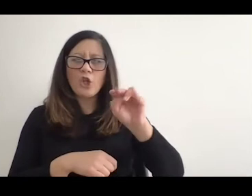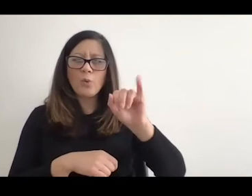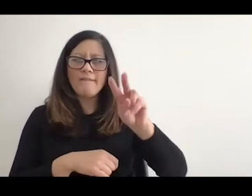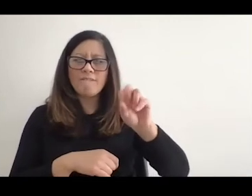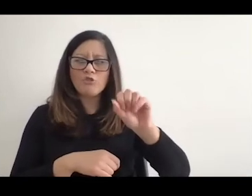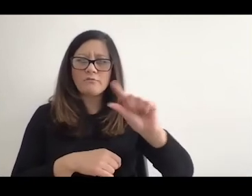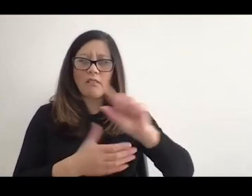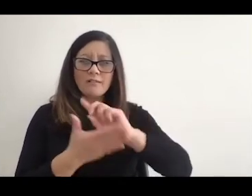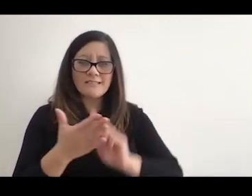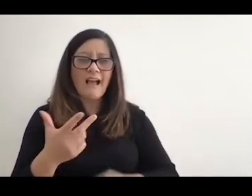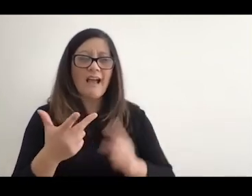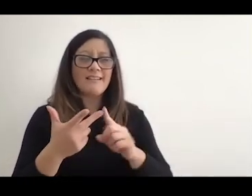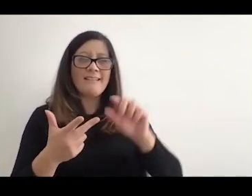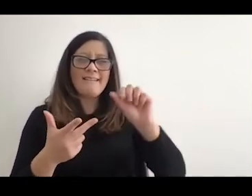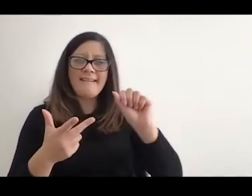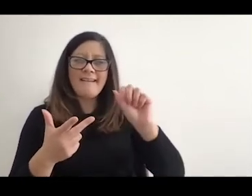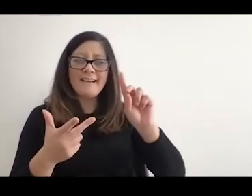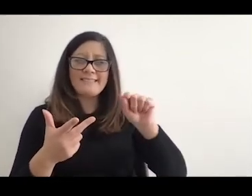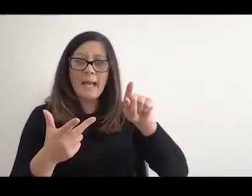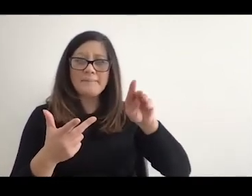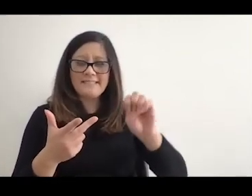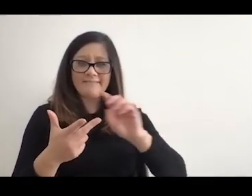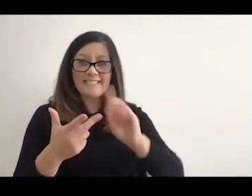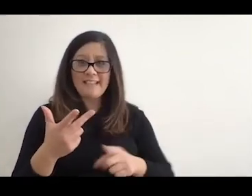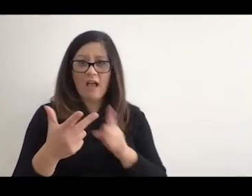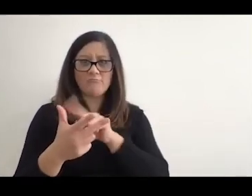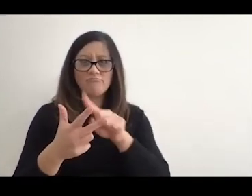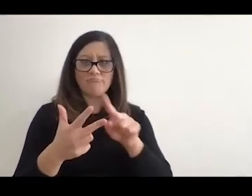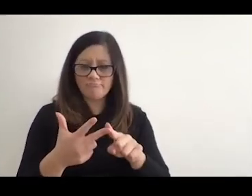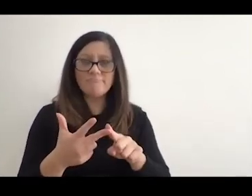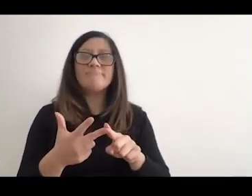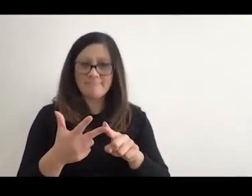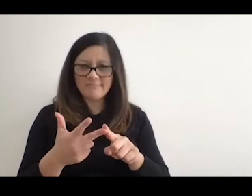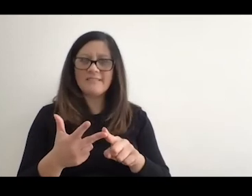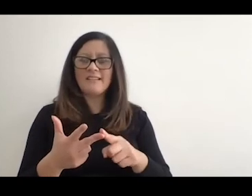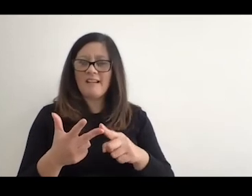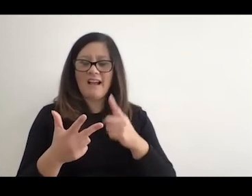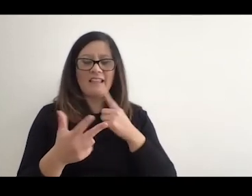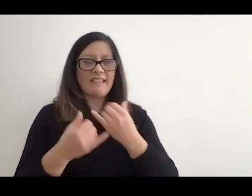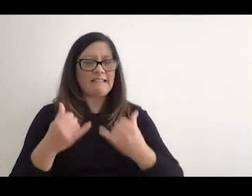Are all kind of, I think we're leapfrogging the time frame where it would have been more.